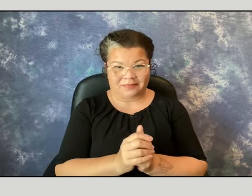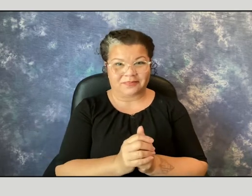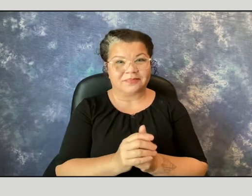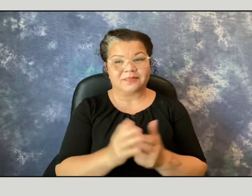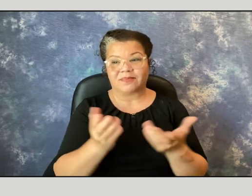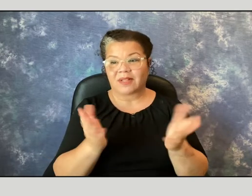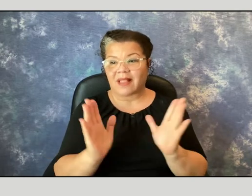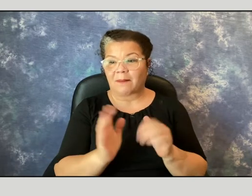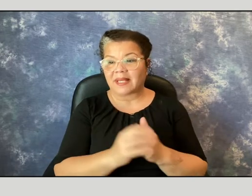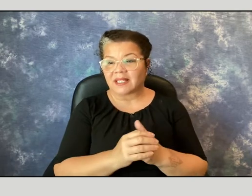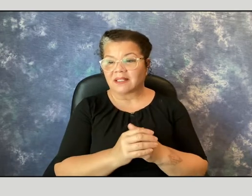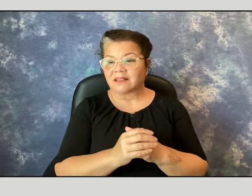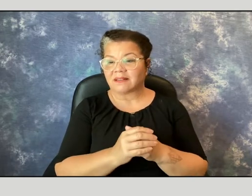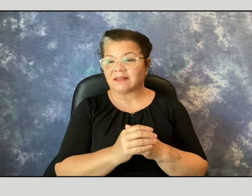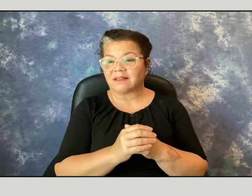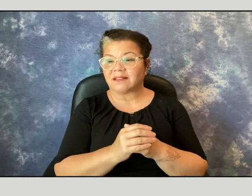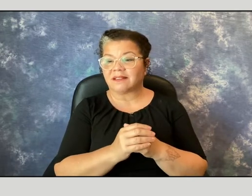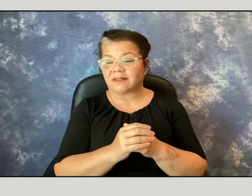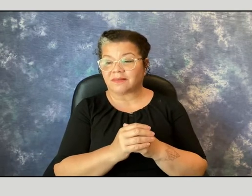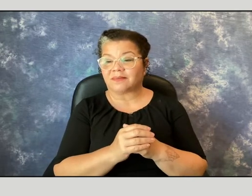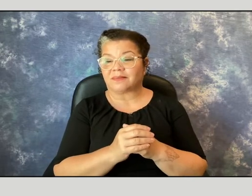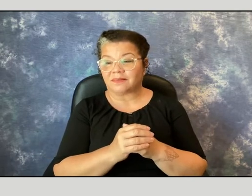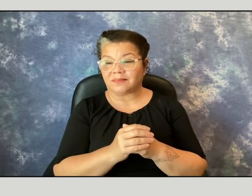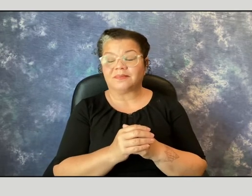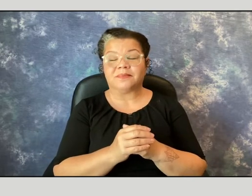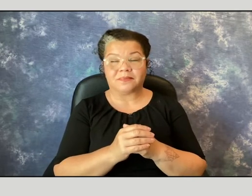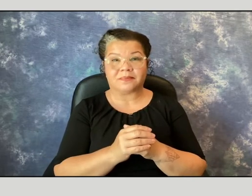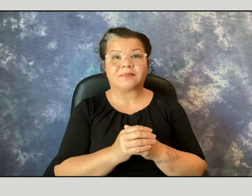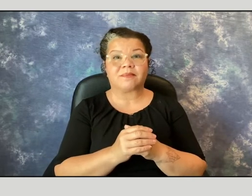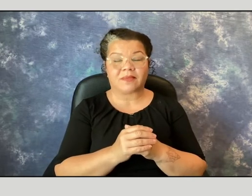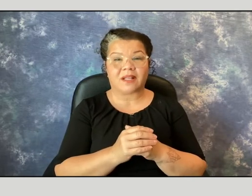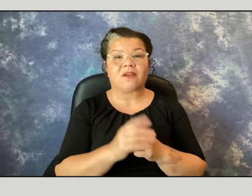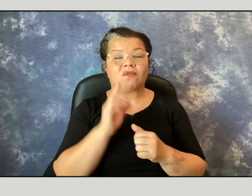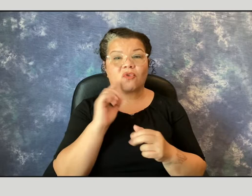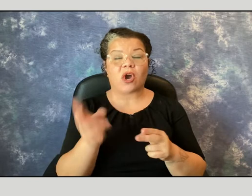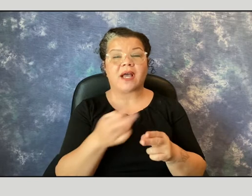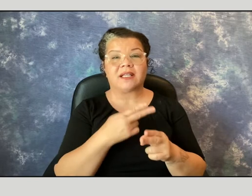I'm gonna ask some simple, quick, beautiful questions.